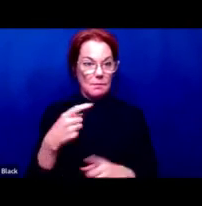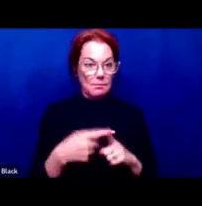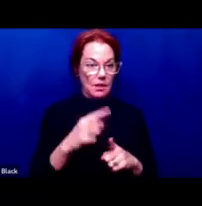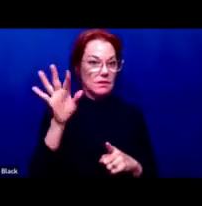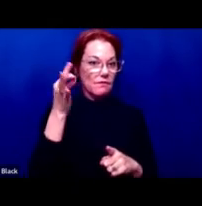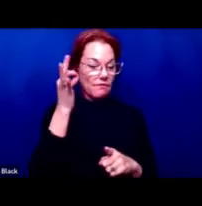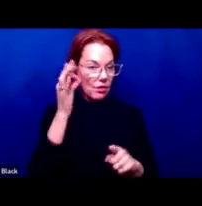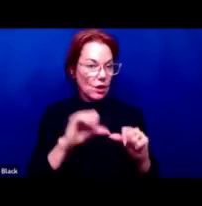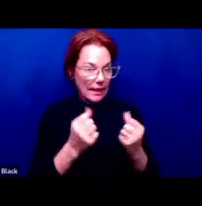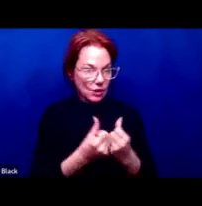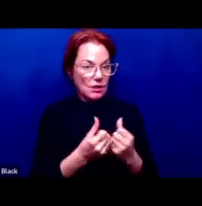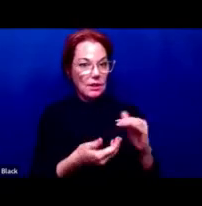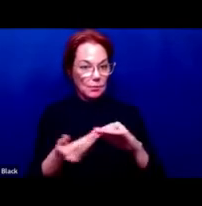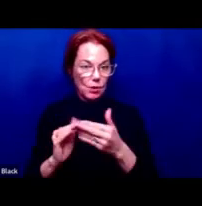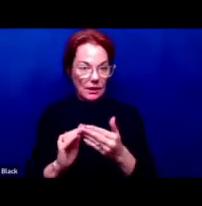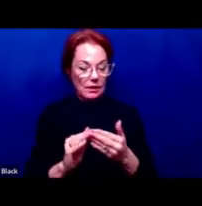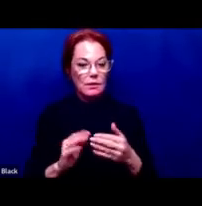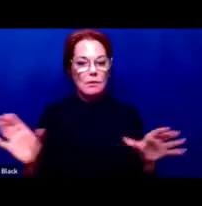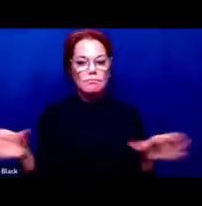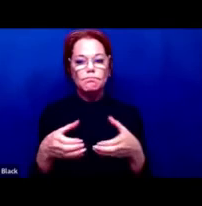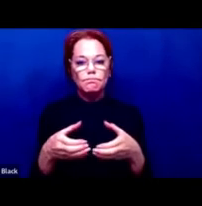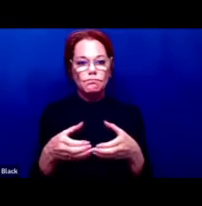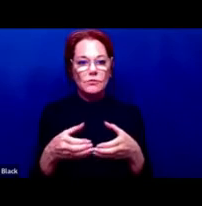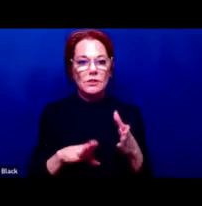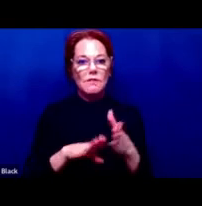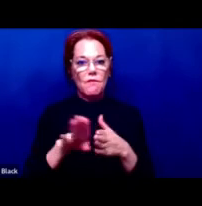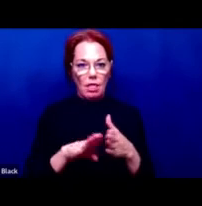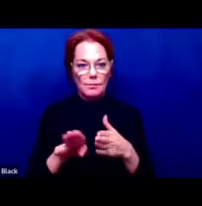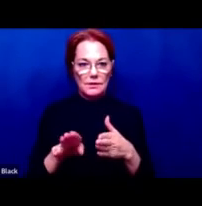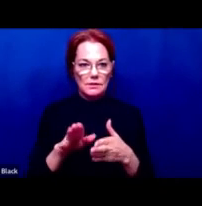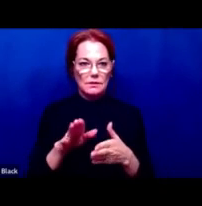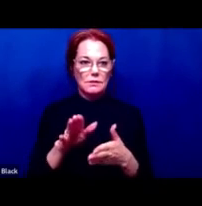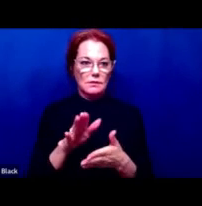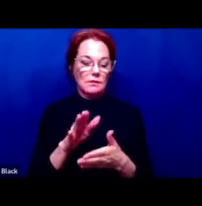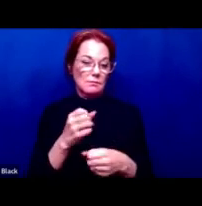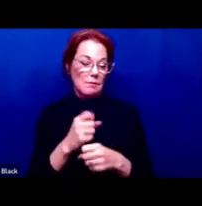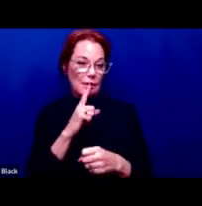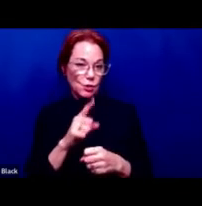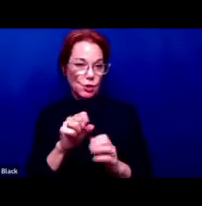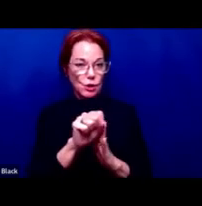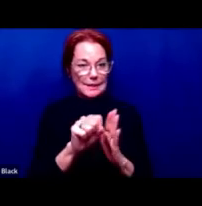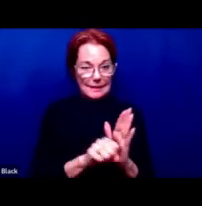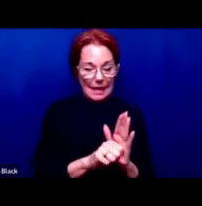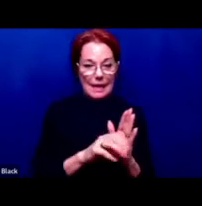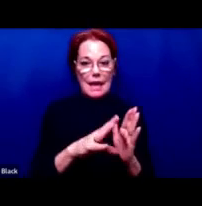the LINK Center's activities to develop a Policy Academy for states to really ensure that the 988 and suicide crisis lifeline